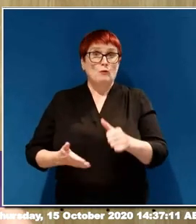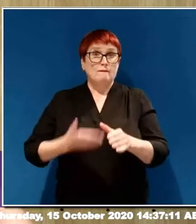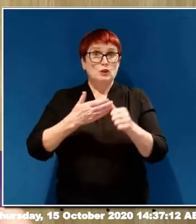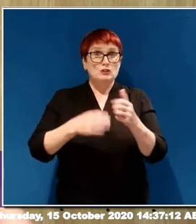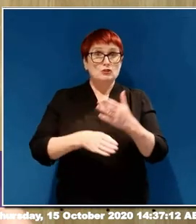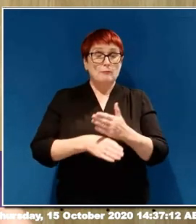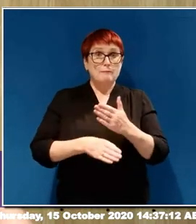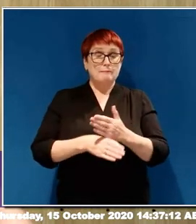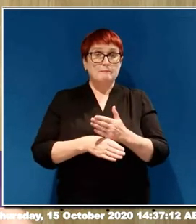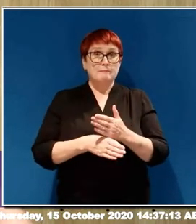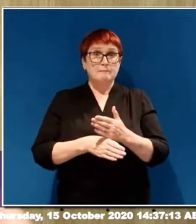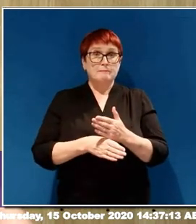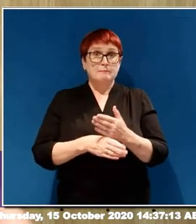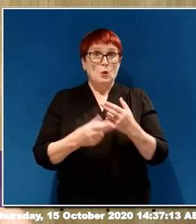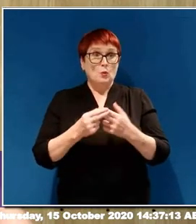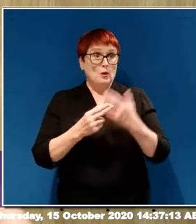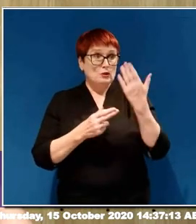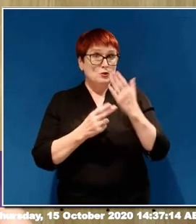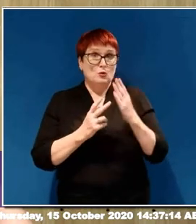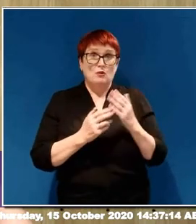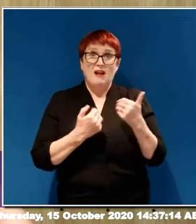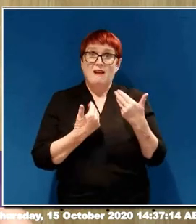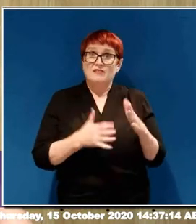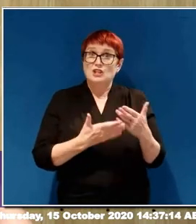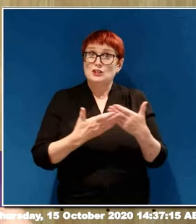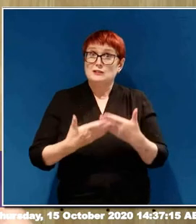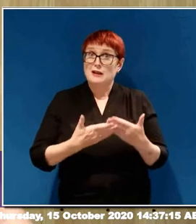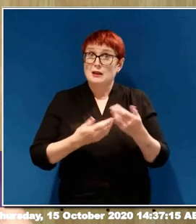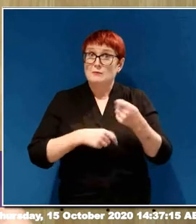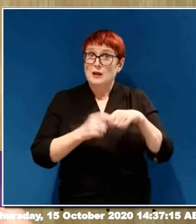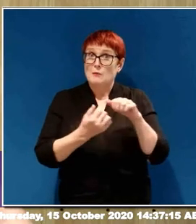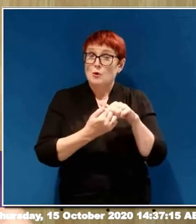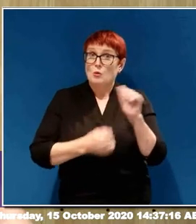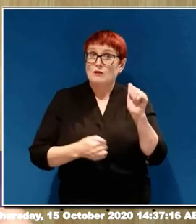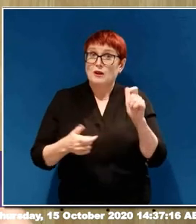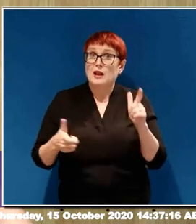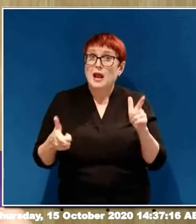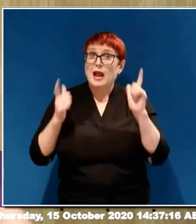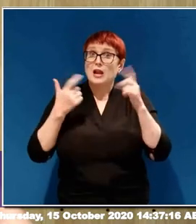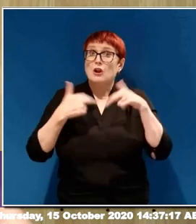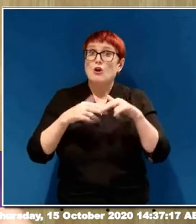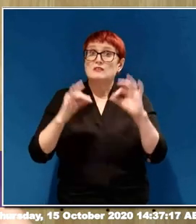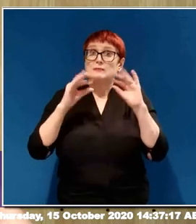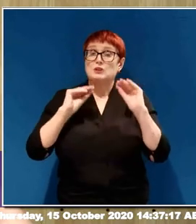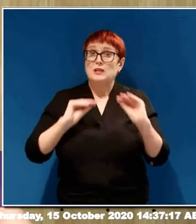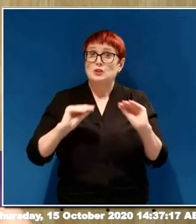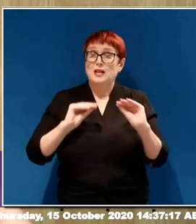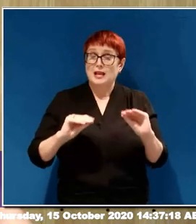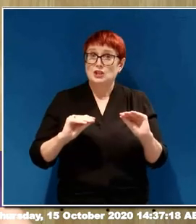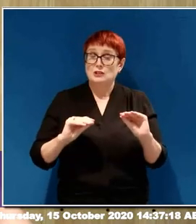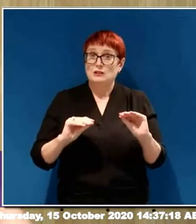was as Head of Special Education Services at Bowen, is that correct?